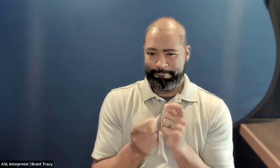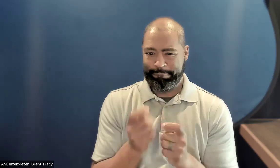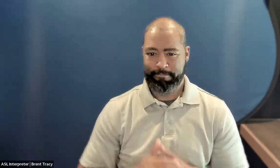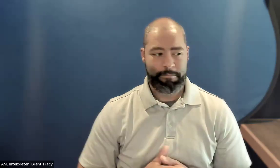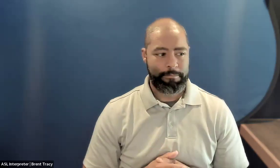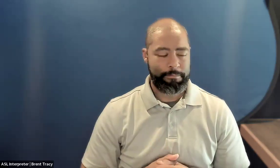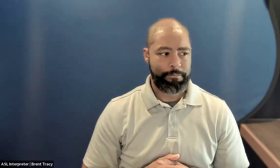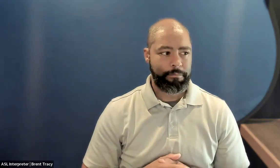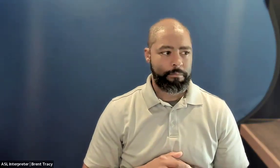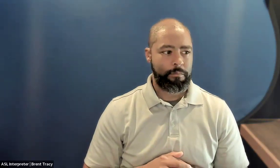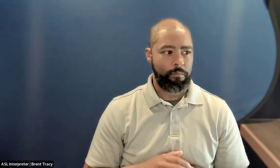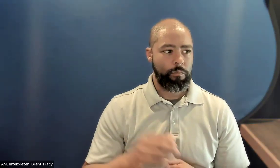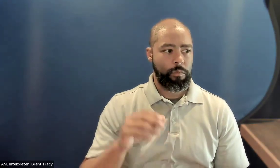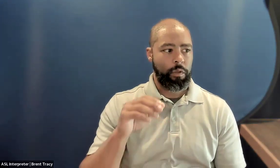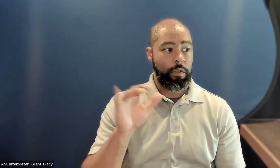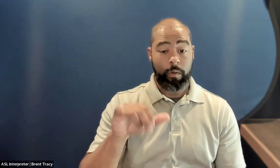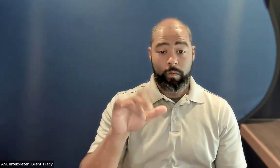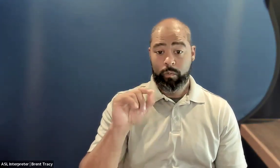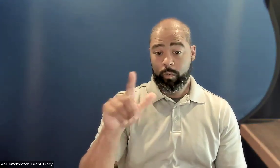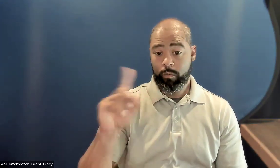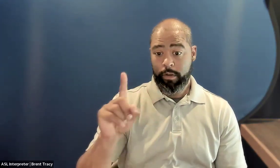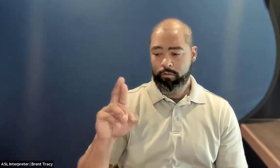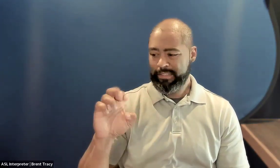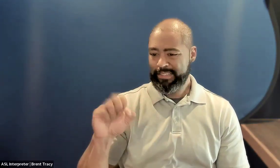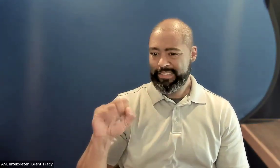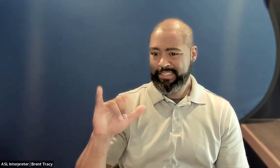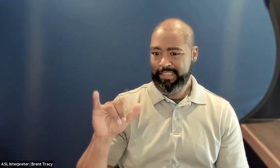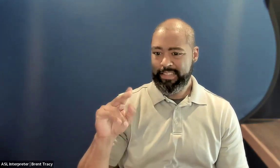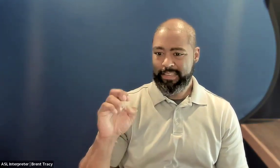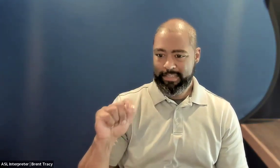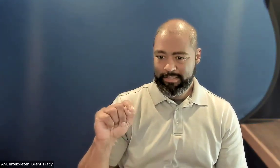The link to the page is at the bottom right hand of the screen.